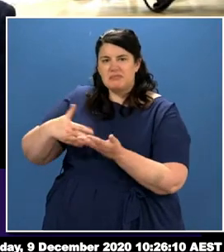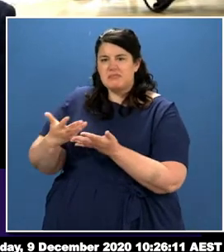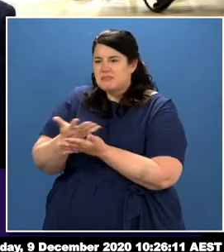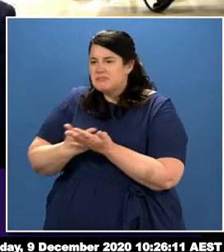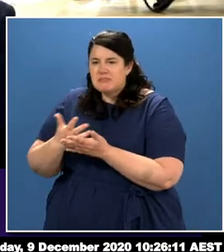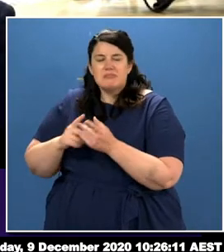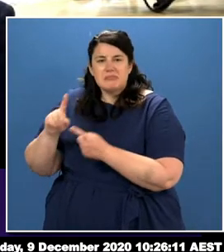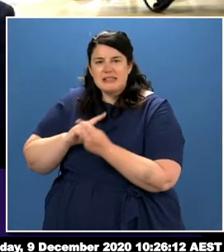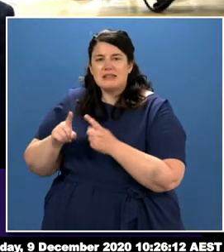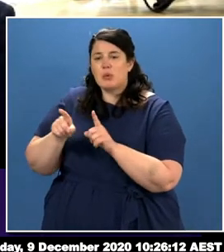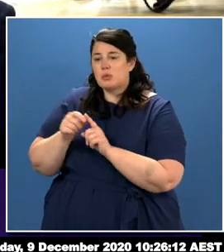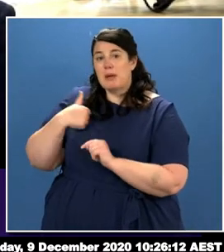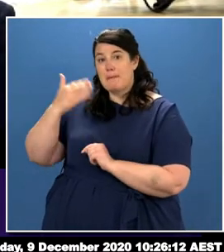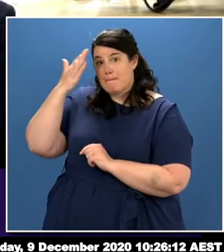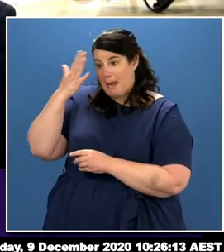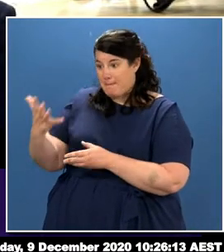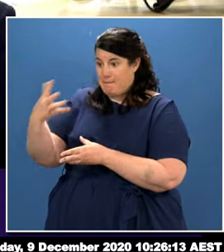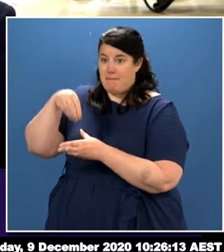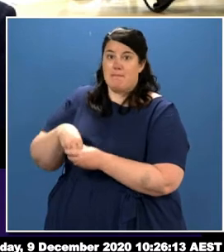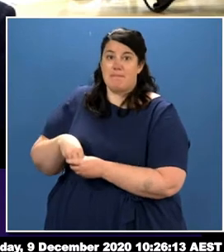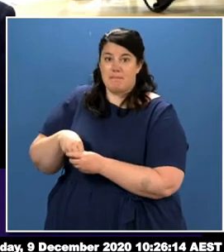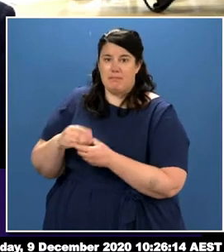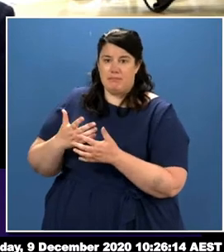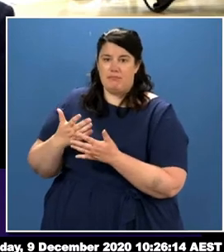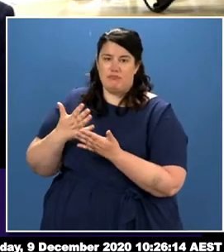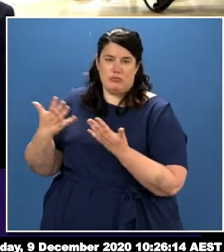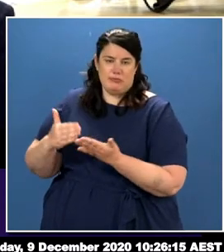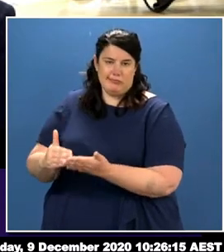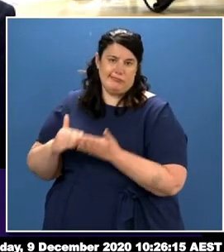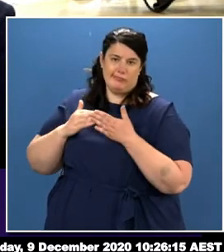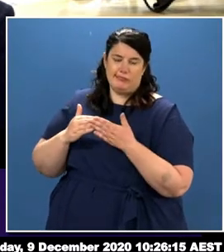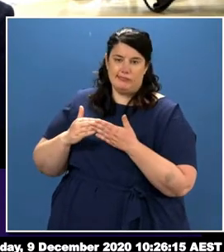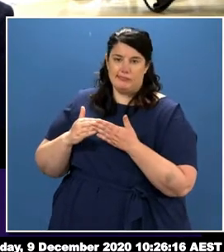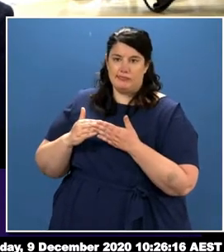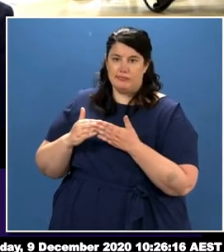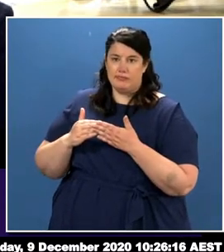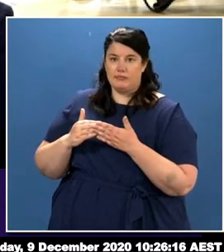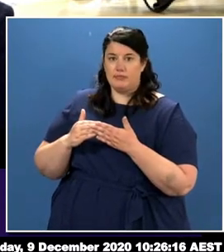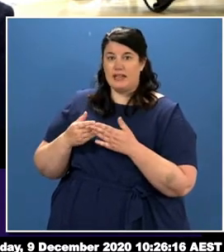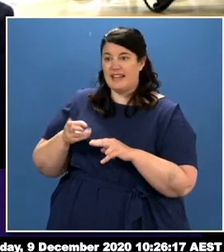have --- my mum was there. My mum played a big role in assisting to speak up when I might have